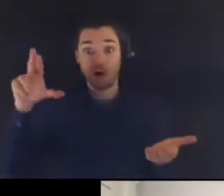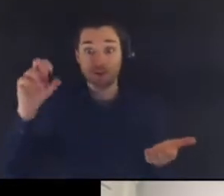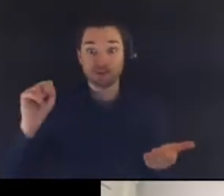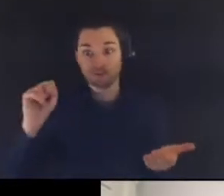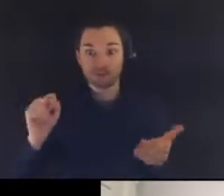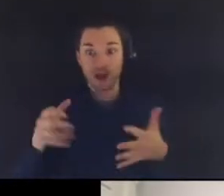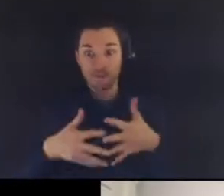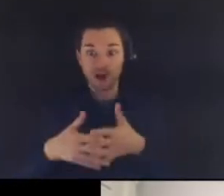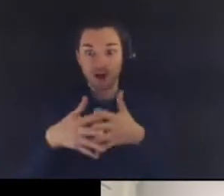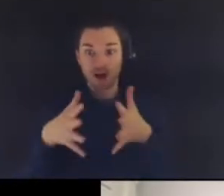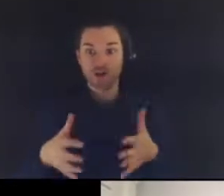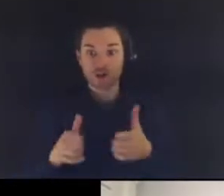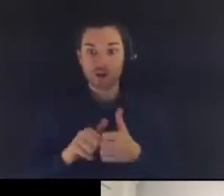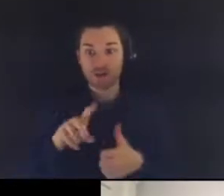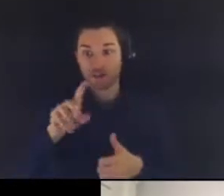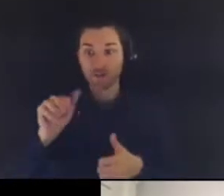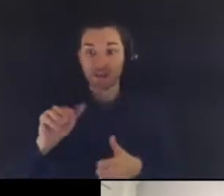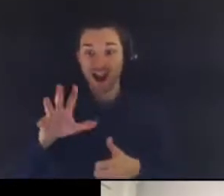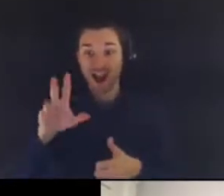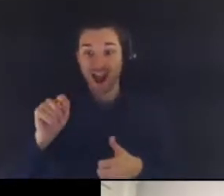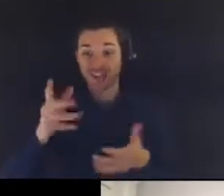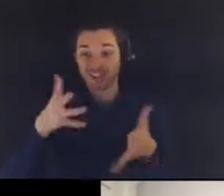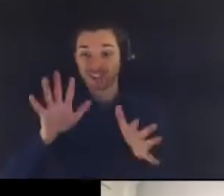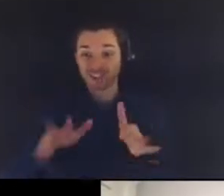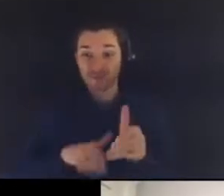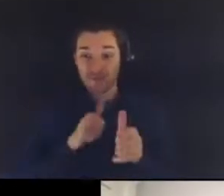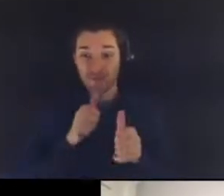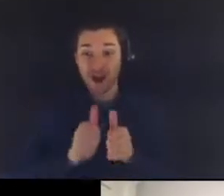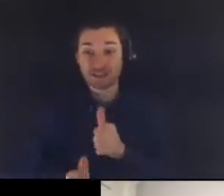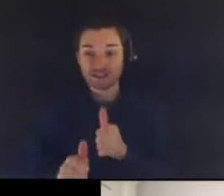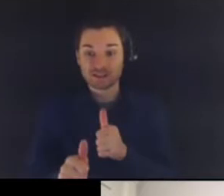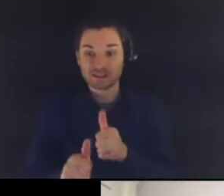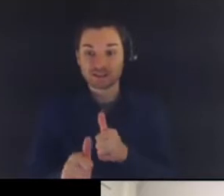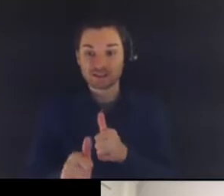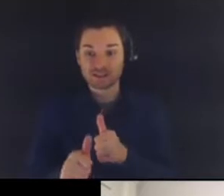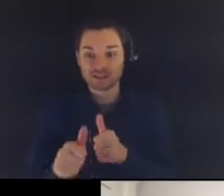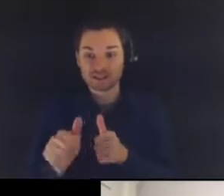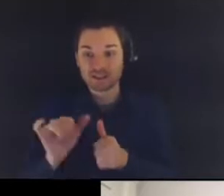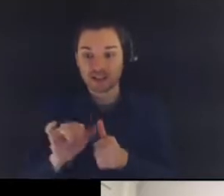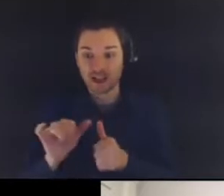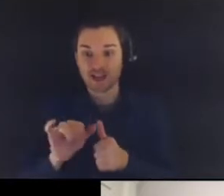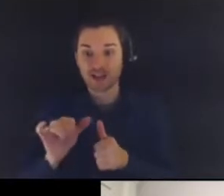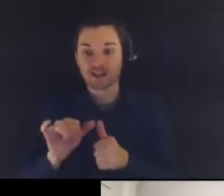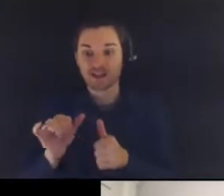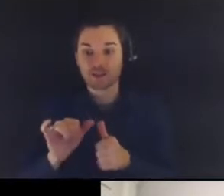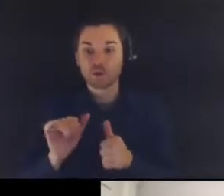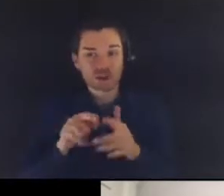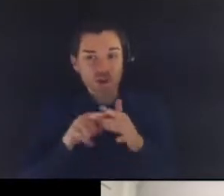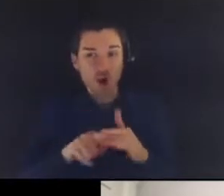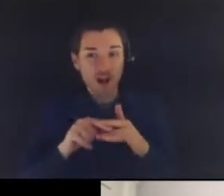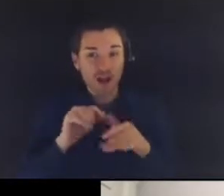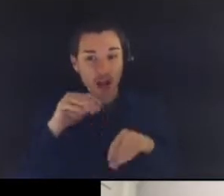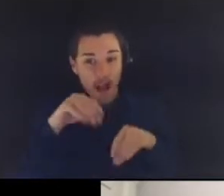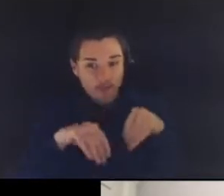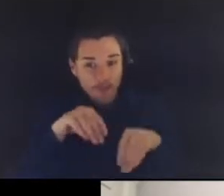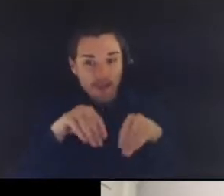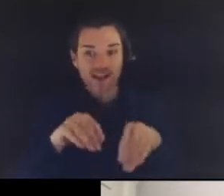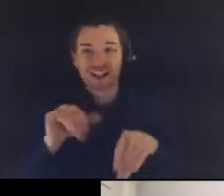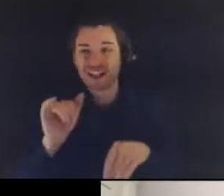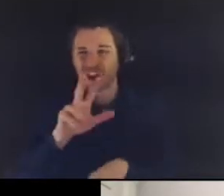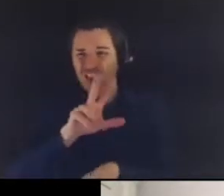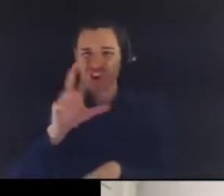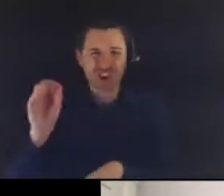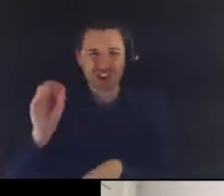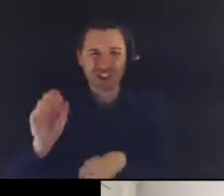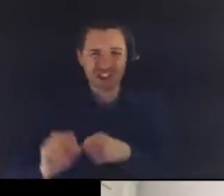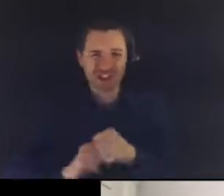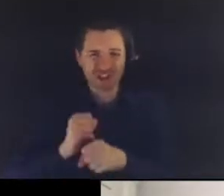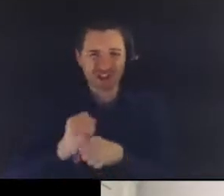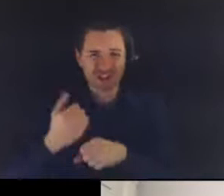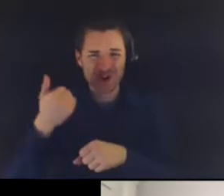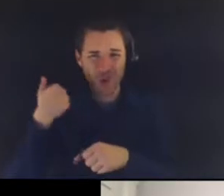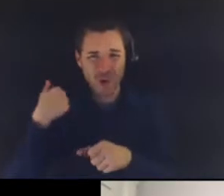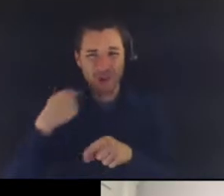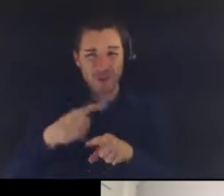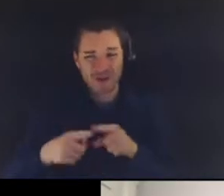was passed and sort of like started implementing it like 30 years ago and we are still fighting.